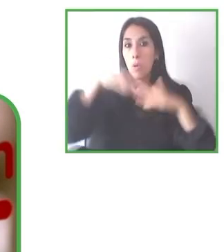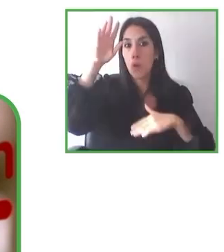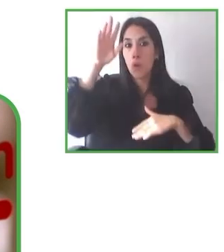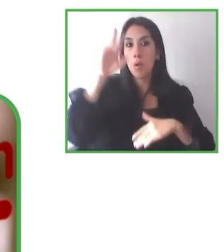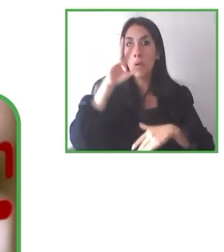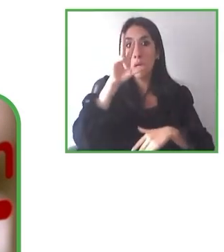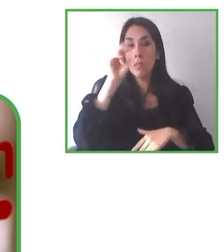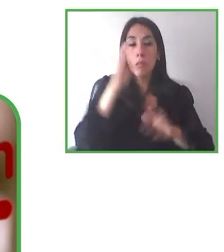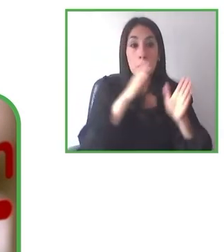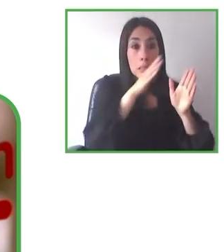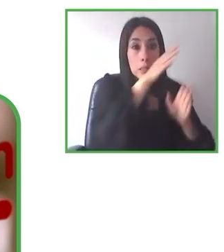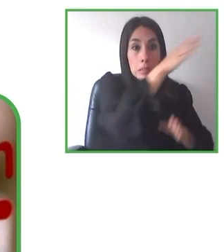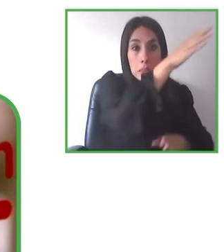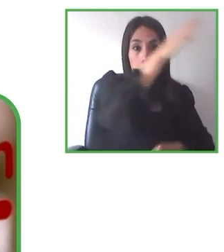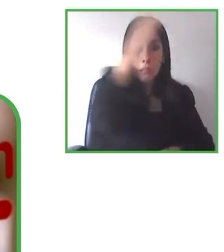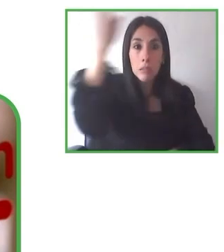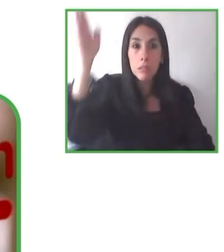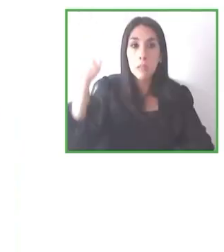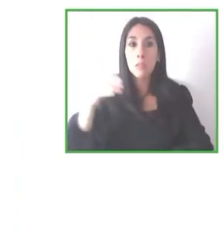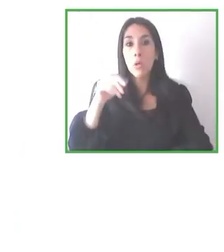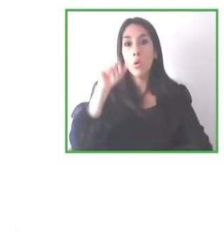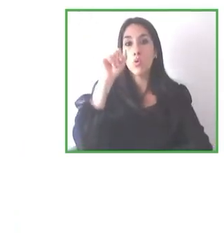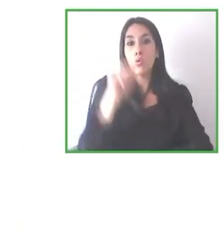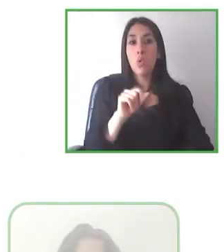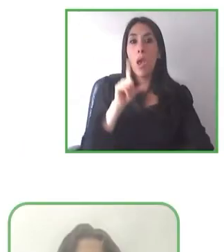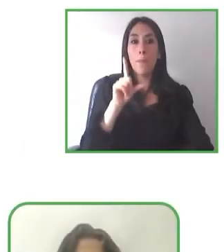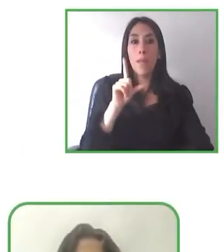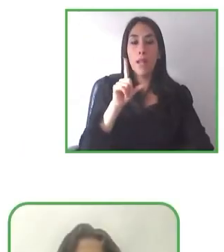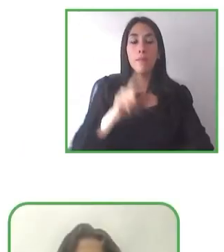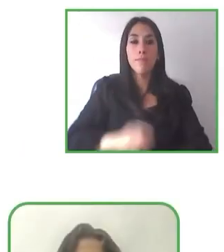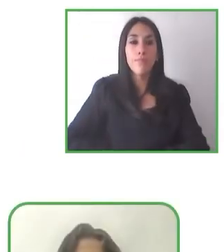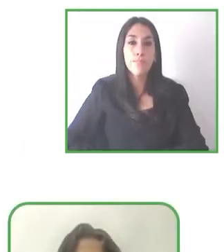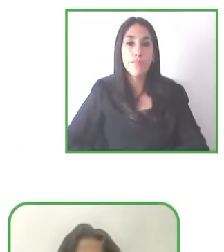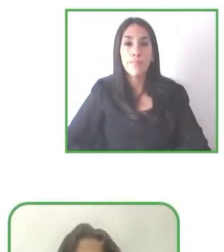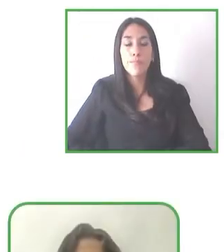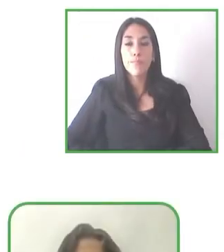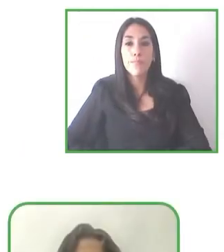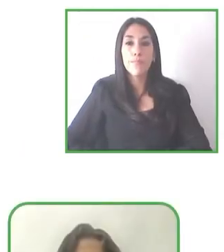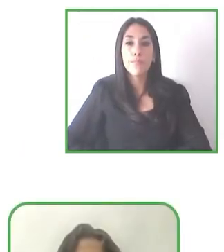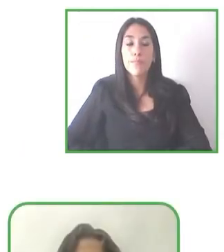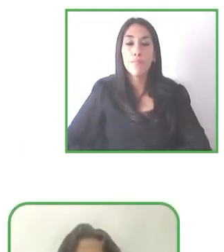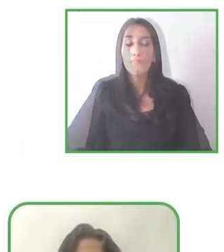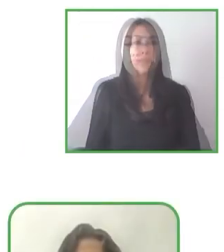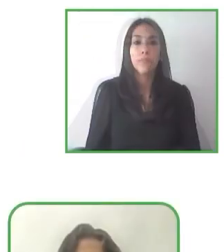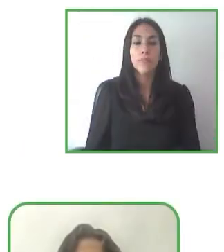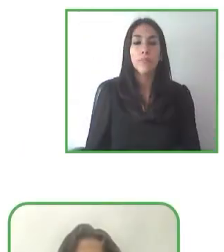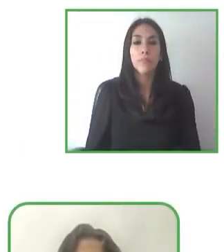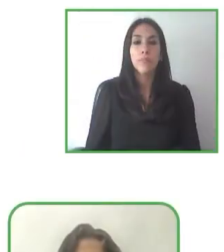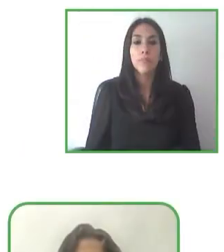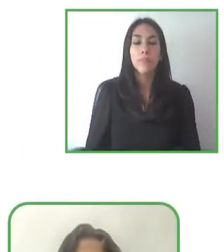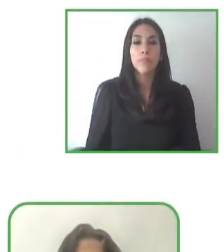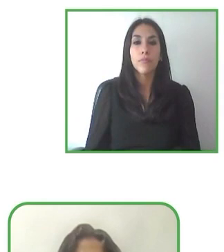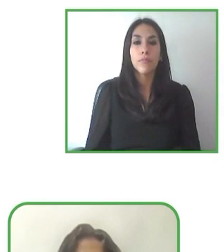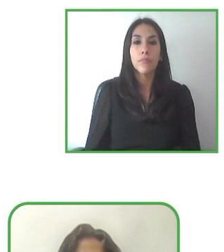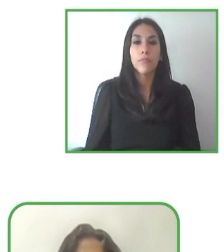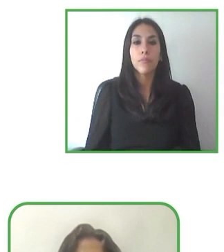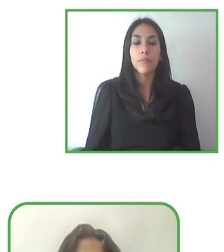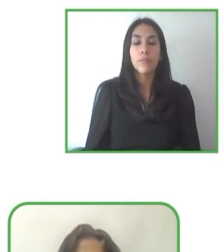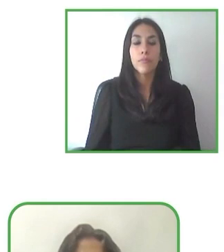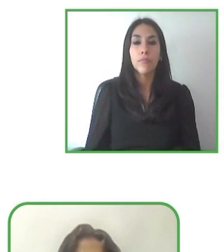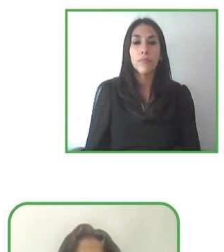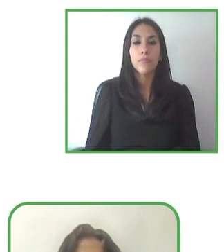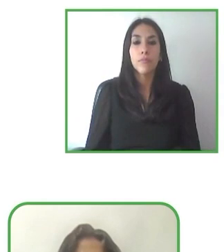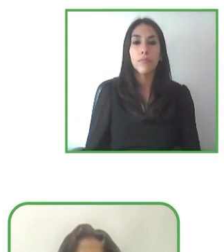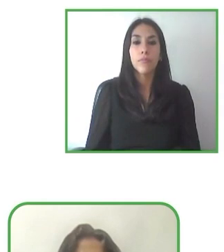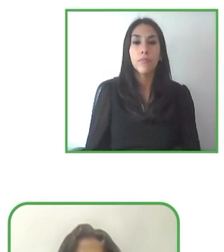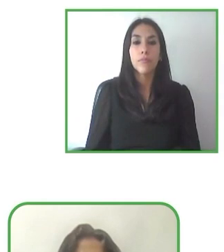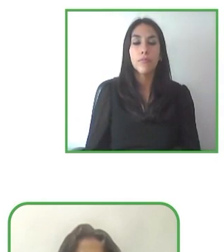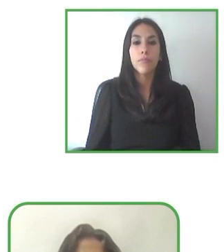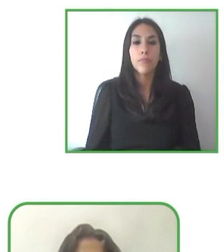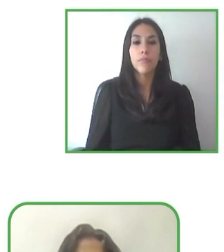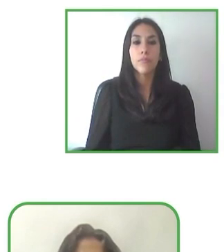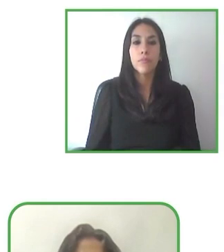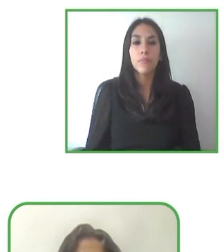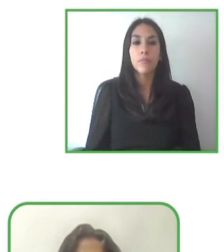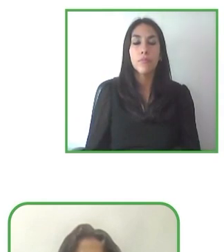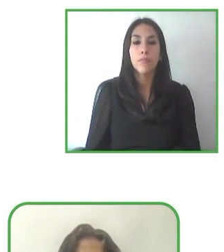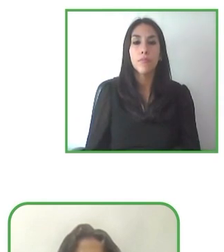different destinations.